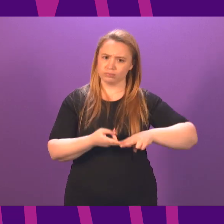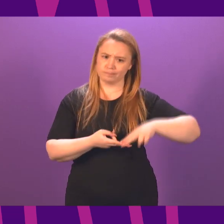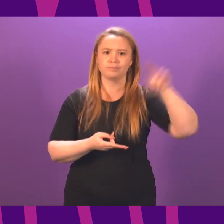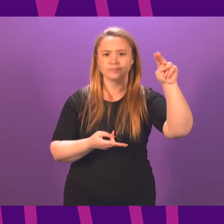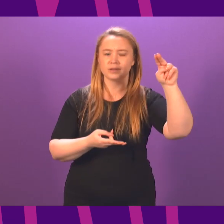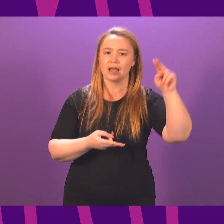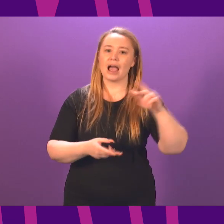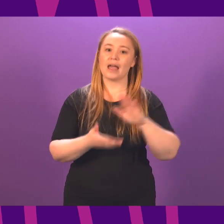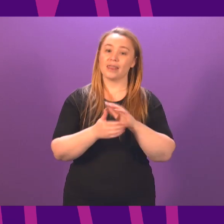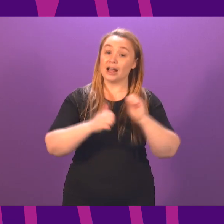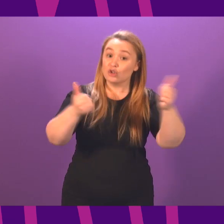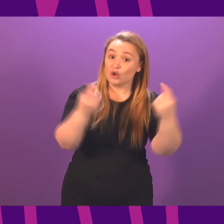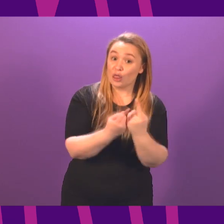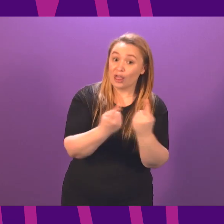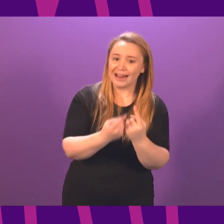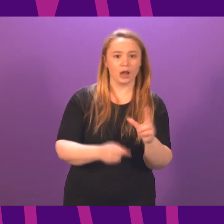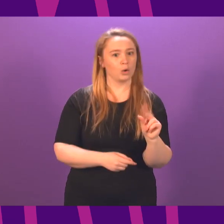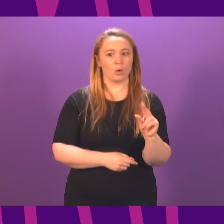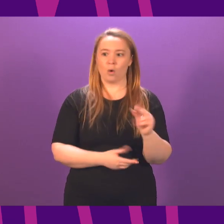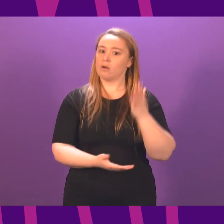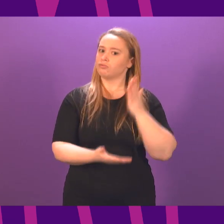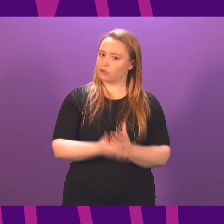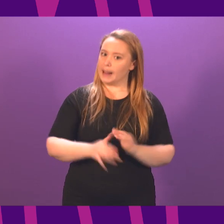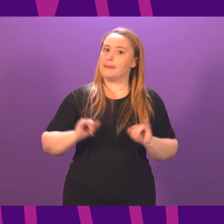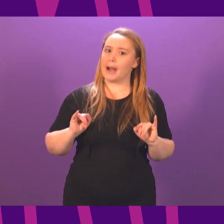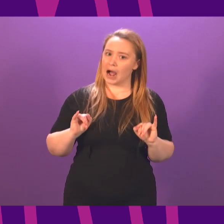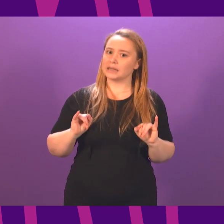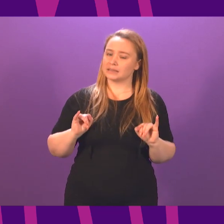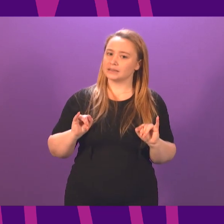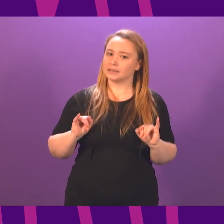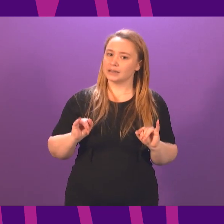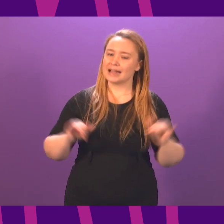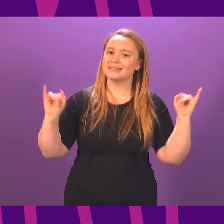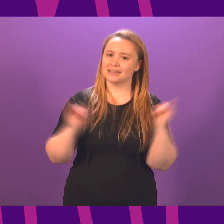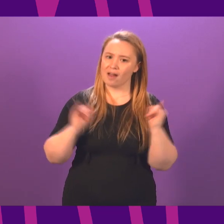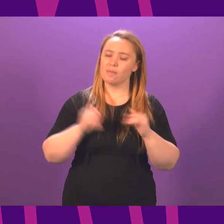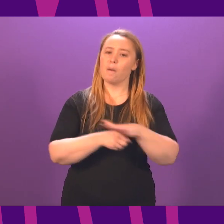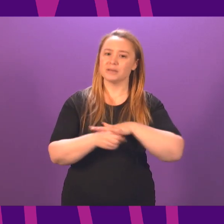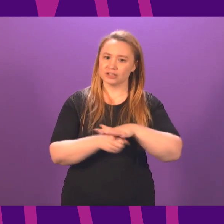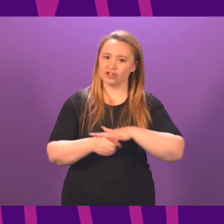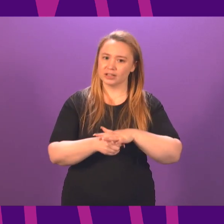would not be a good thing; it would be a bad thing and a terrible position for us to be in.